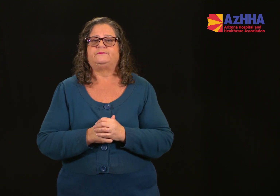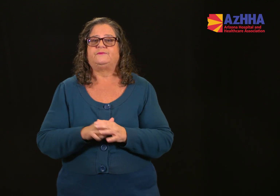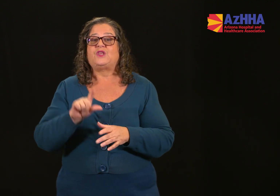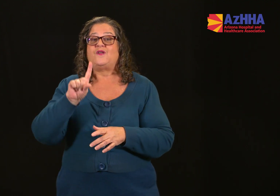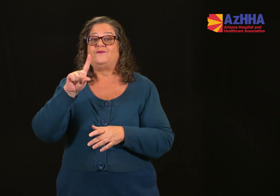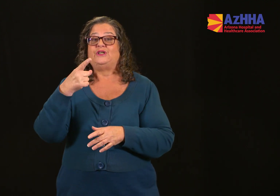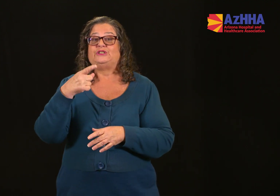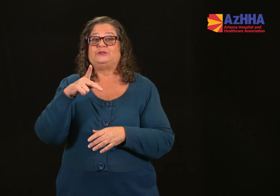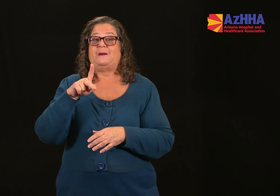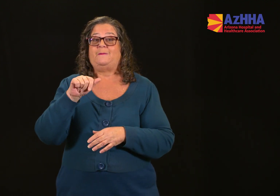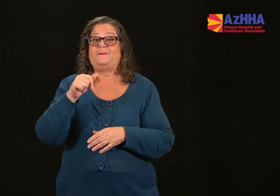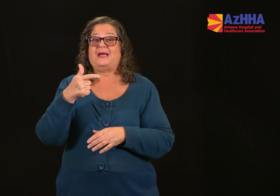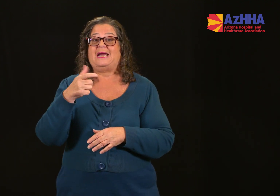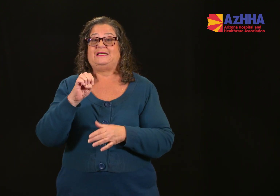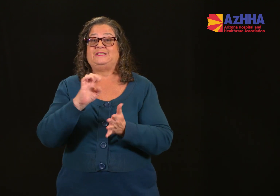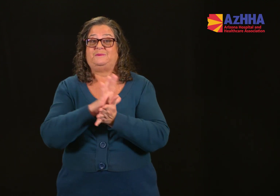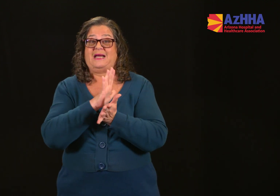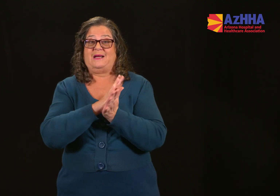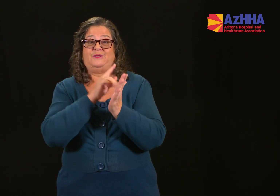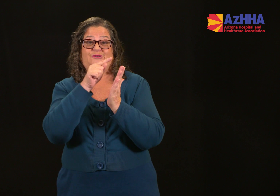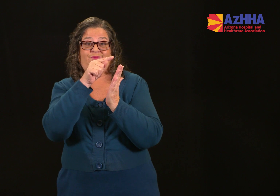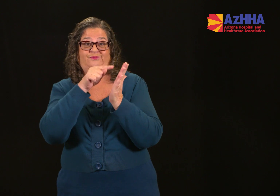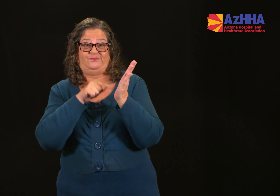First page.